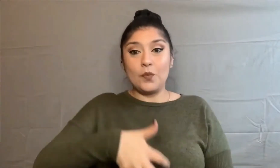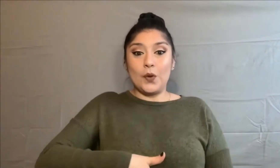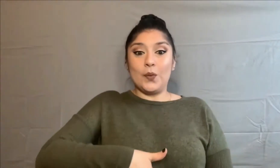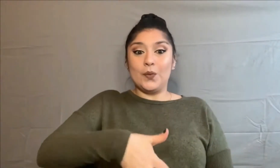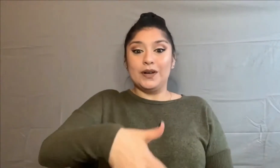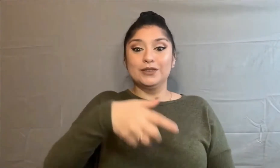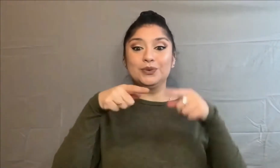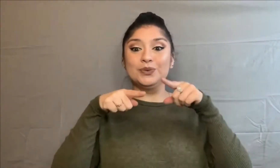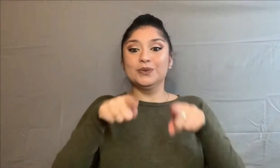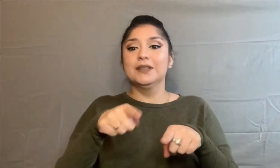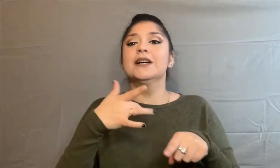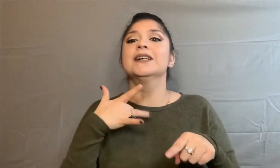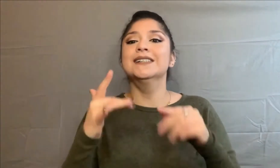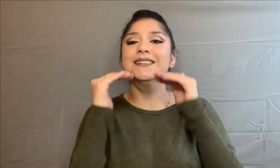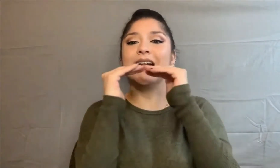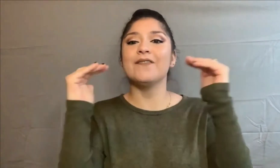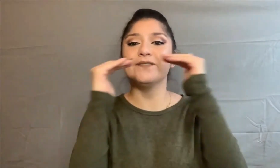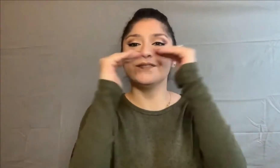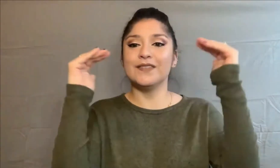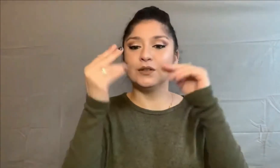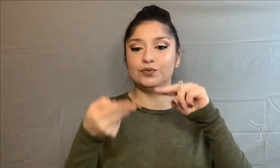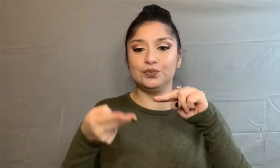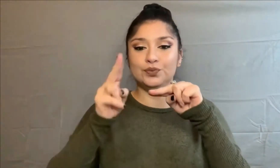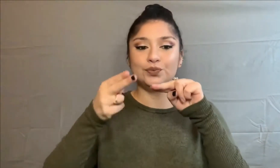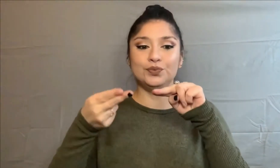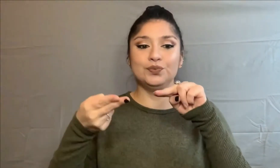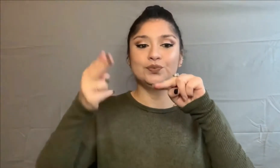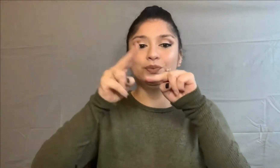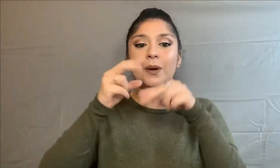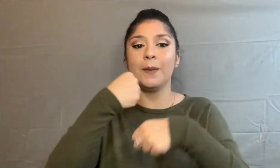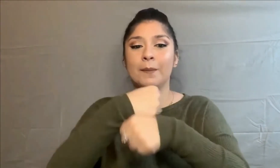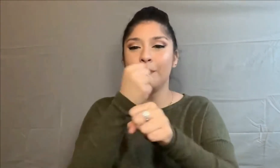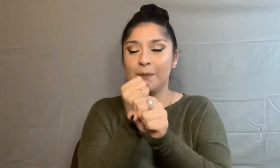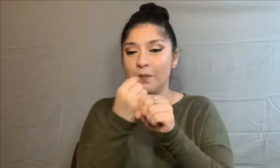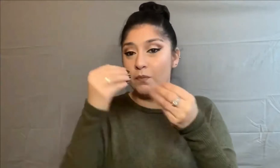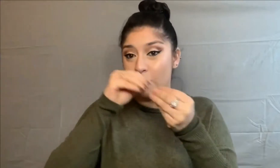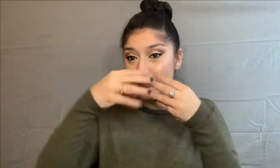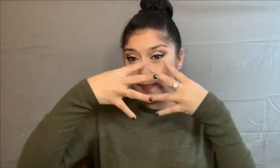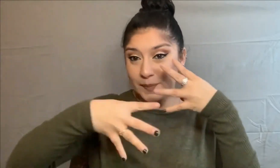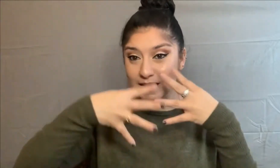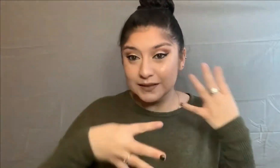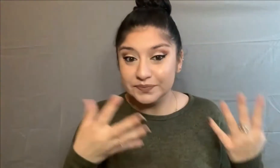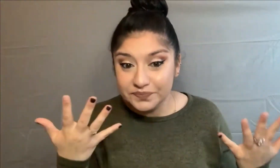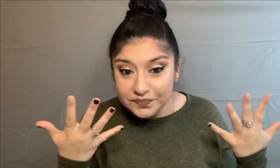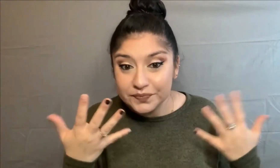During pregnancy, your hormone levels increase and your body makes more blood.